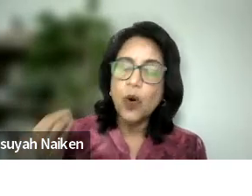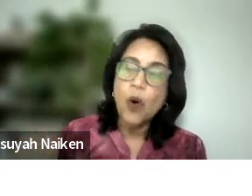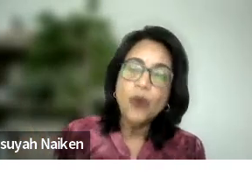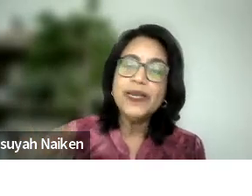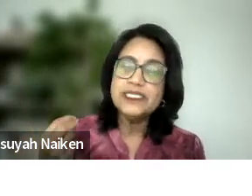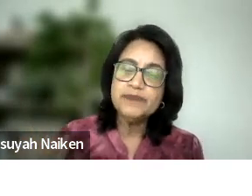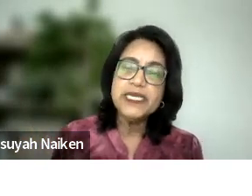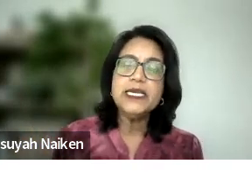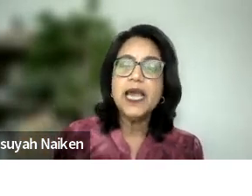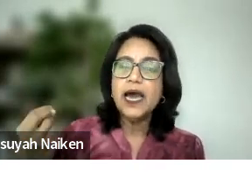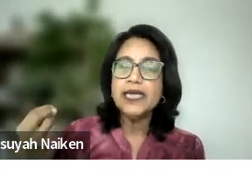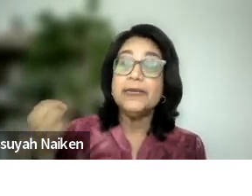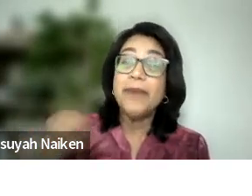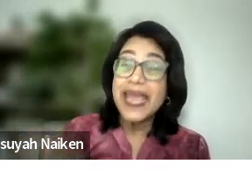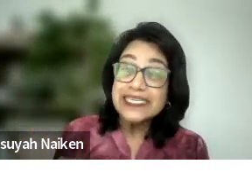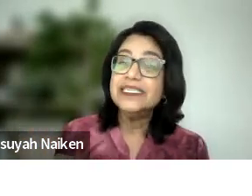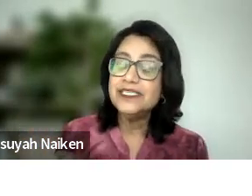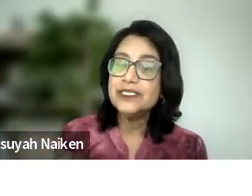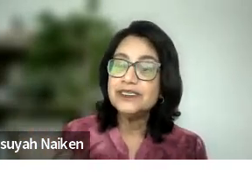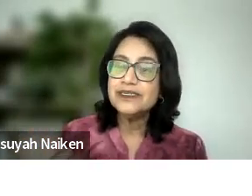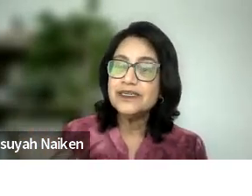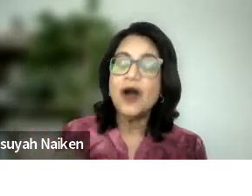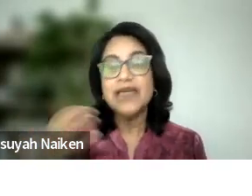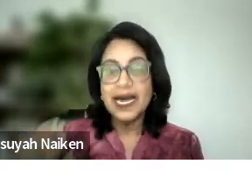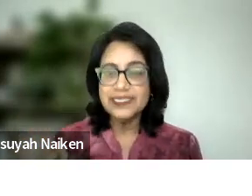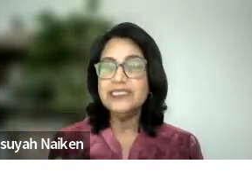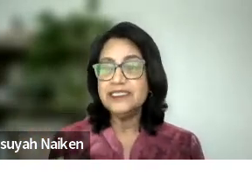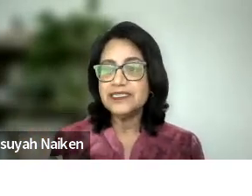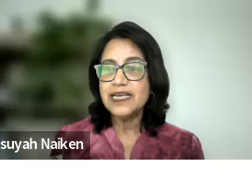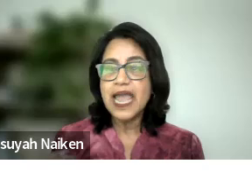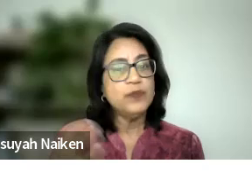And oftentimes, when a child is born with a disability, there's a perception that we believe that this child will not be able to lead a full life.